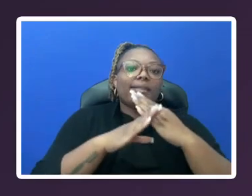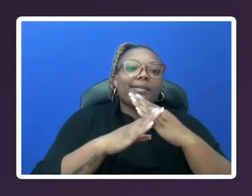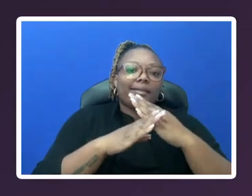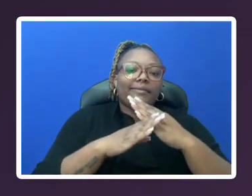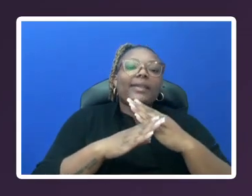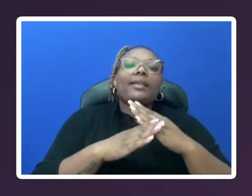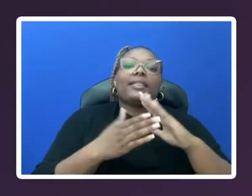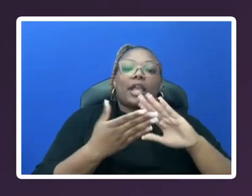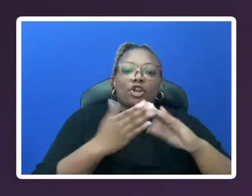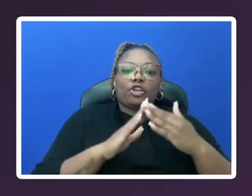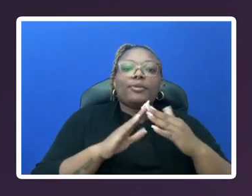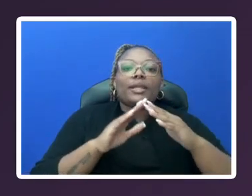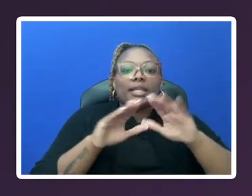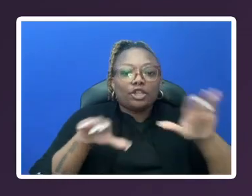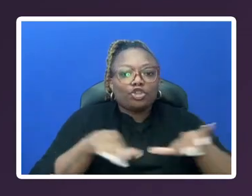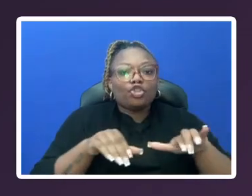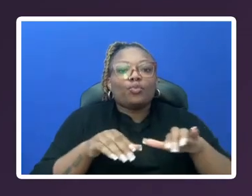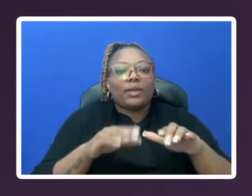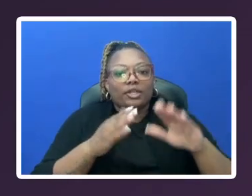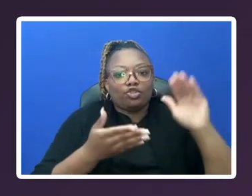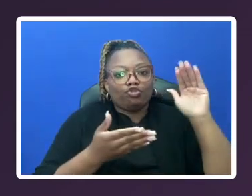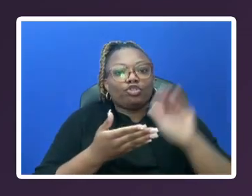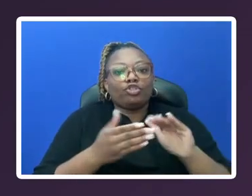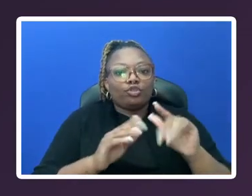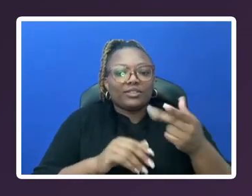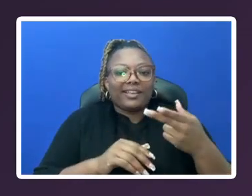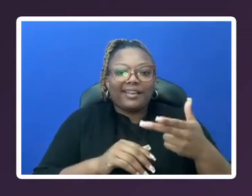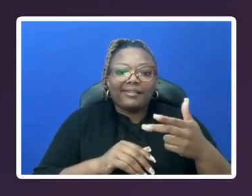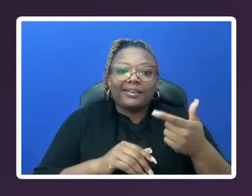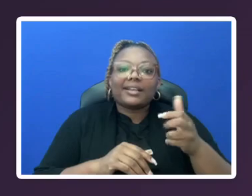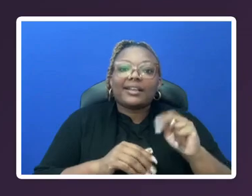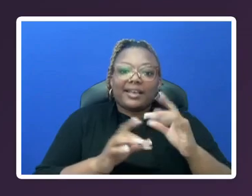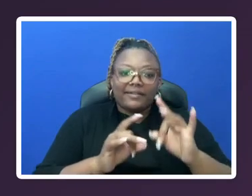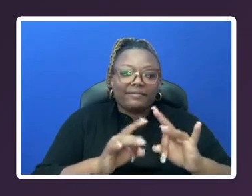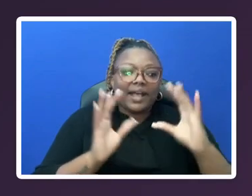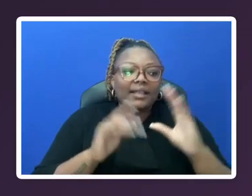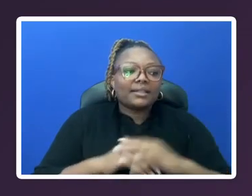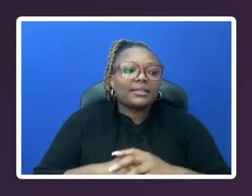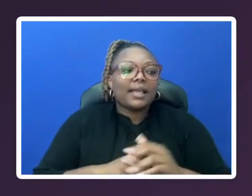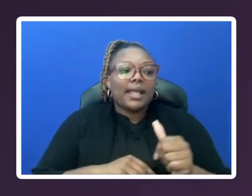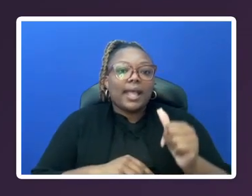violence. In the picture you'll see the back of a safe passage ambassador, whose main responsibility